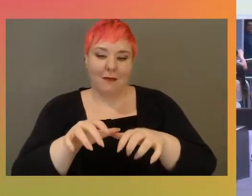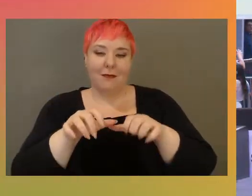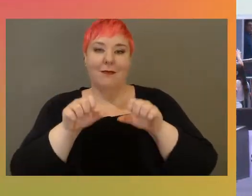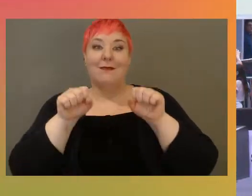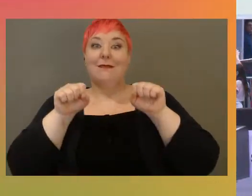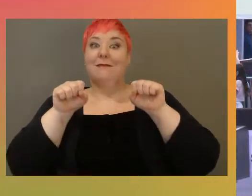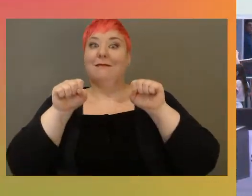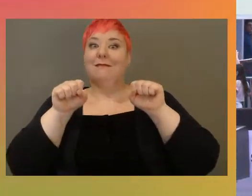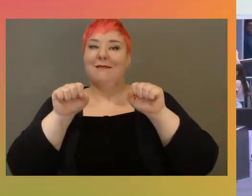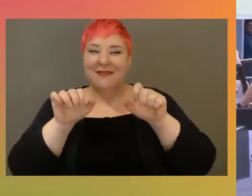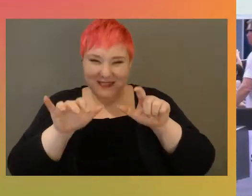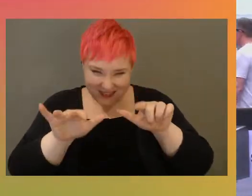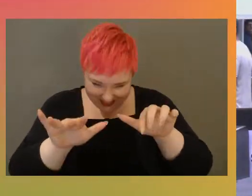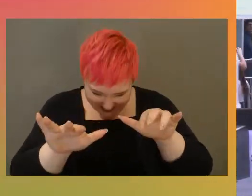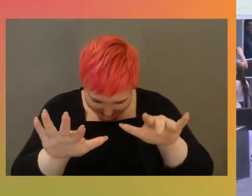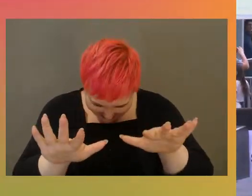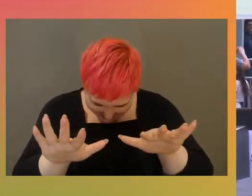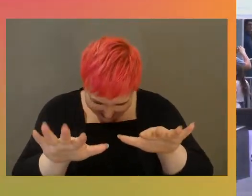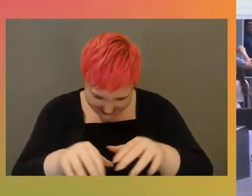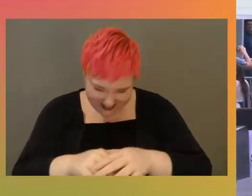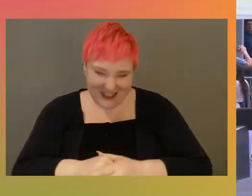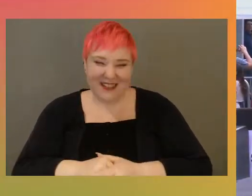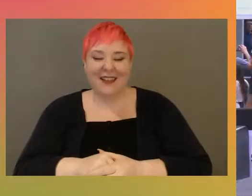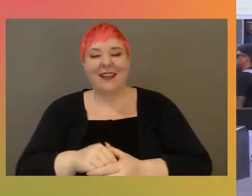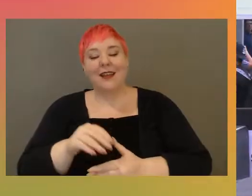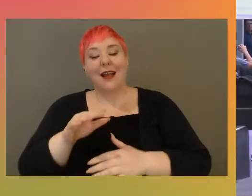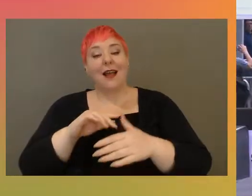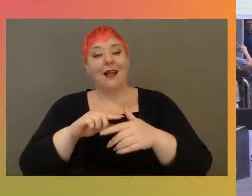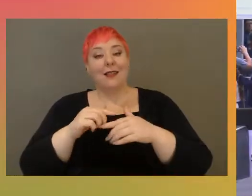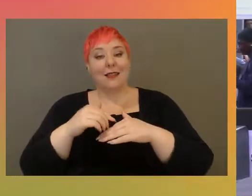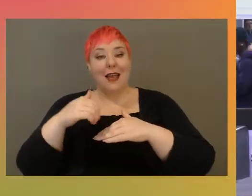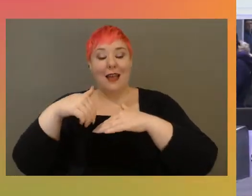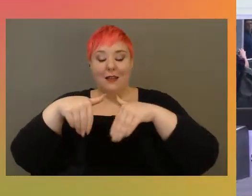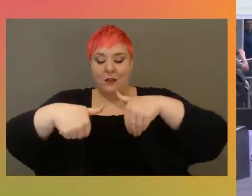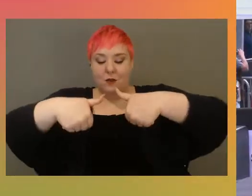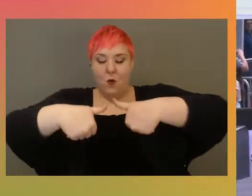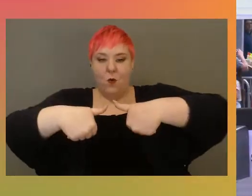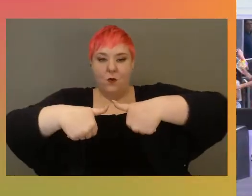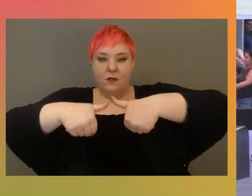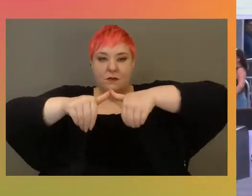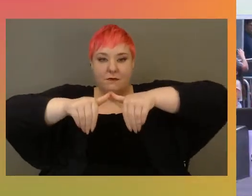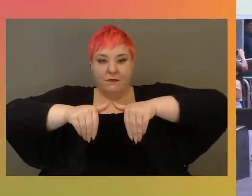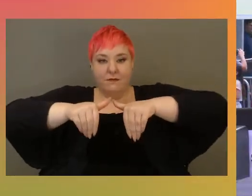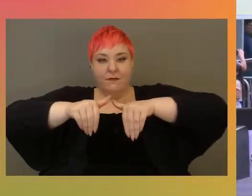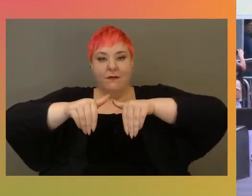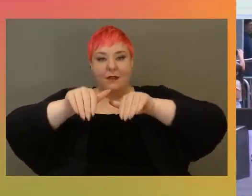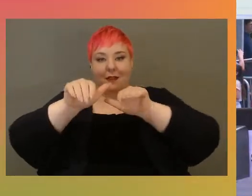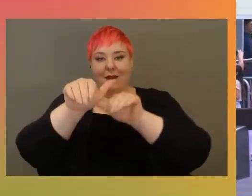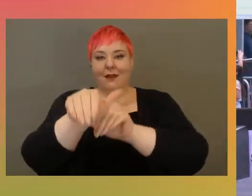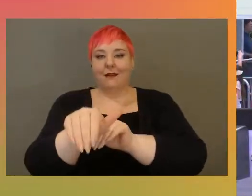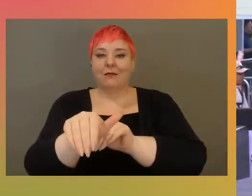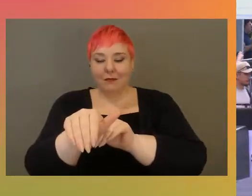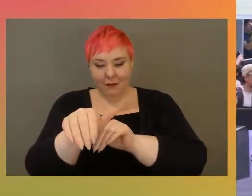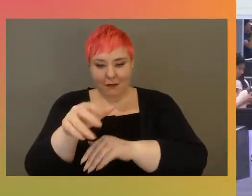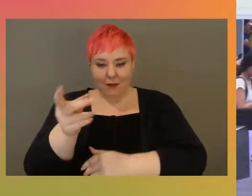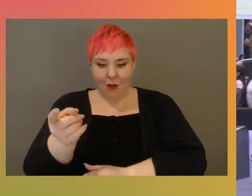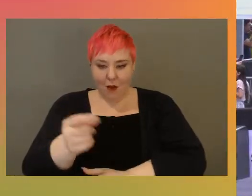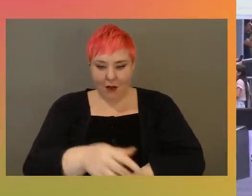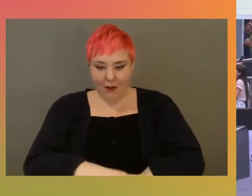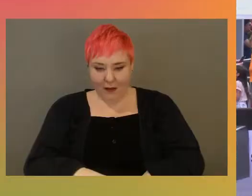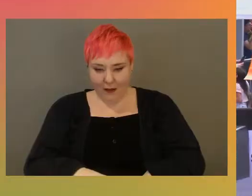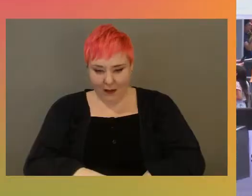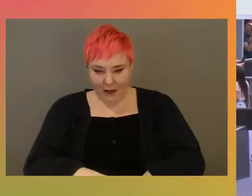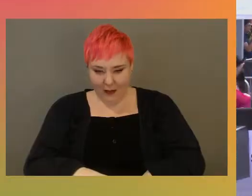BACKBENDS, EXHALE, HUNCH.